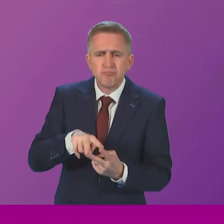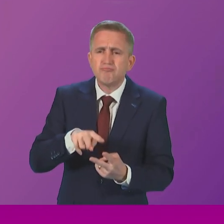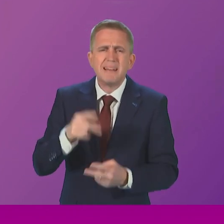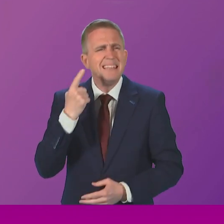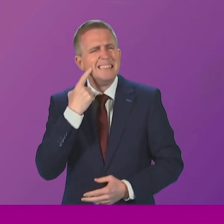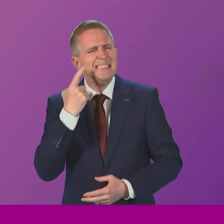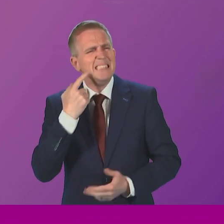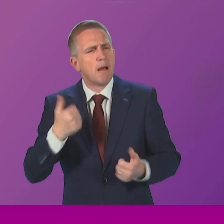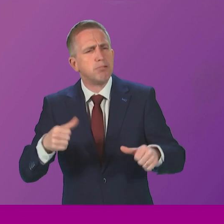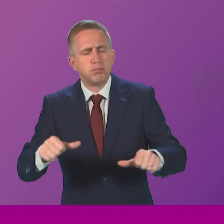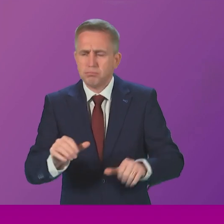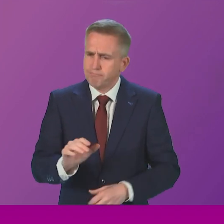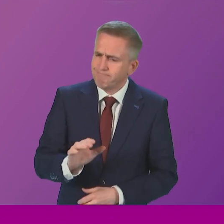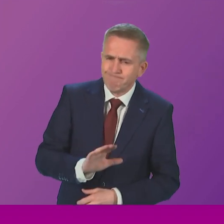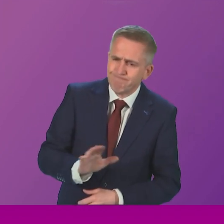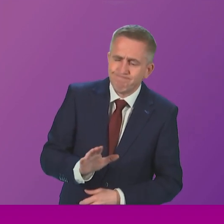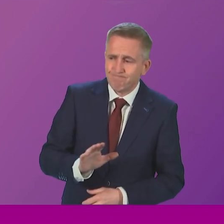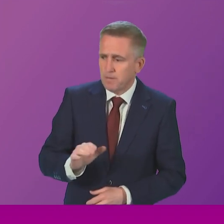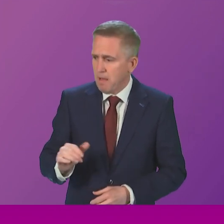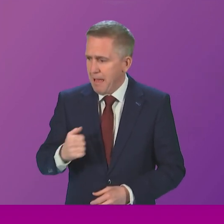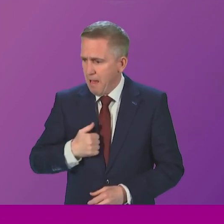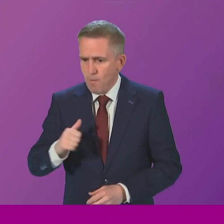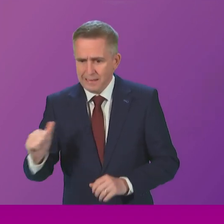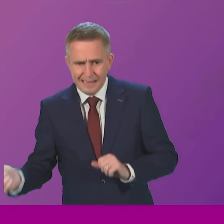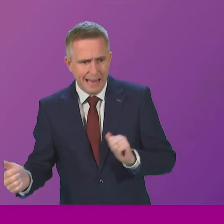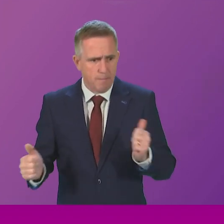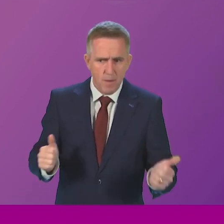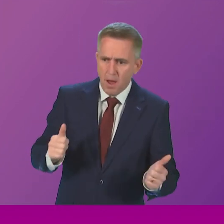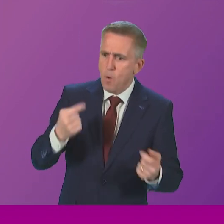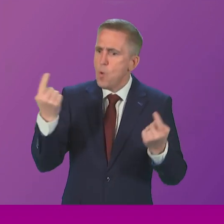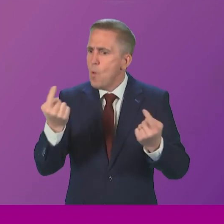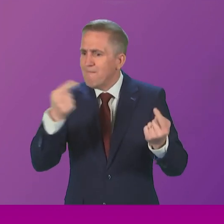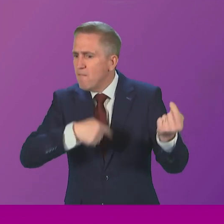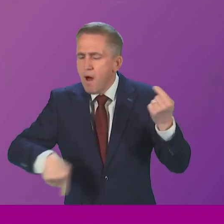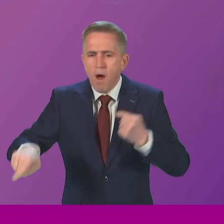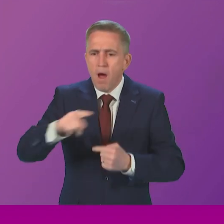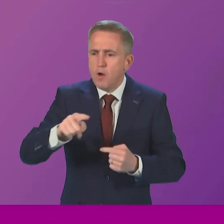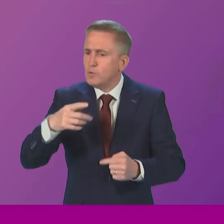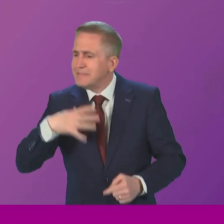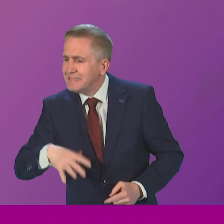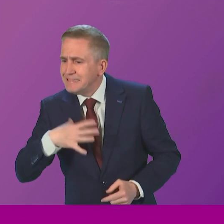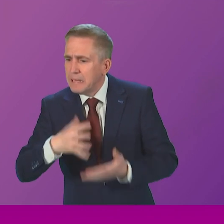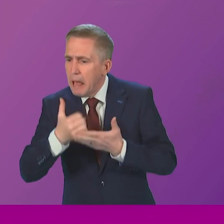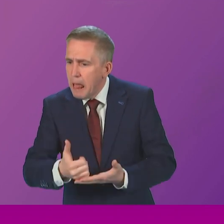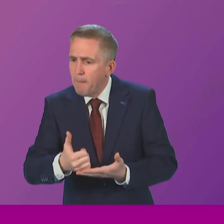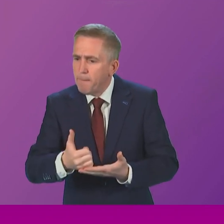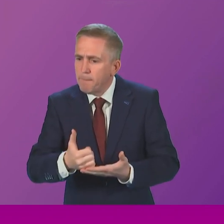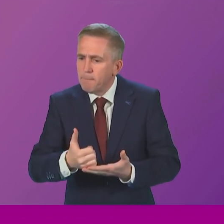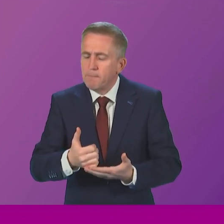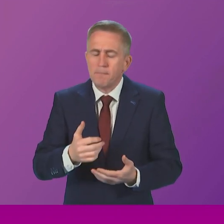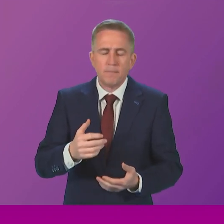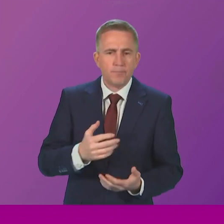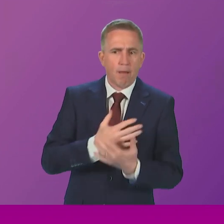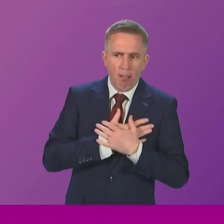love for our neighbour—that person in need whomever they are—and love should be given